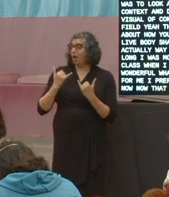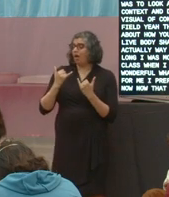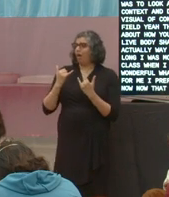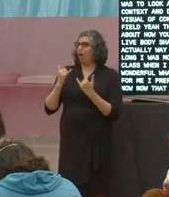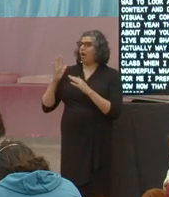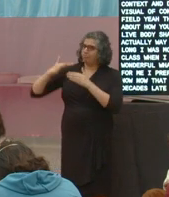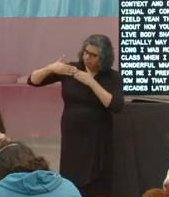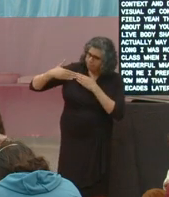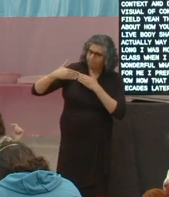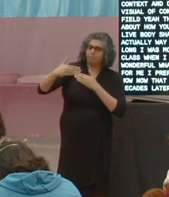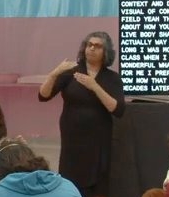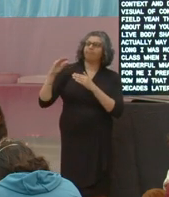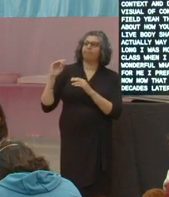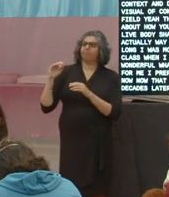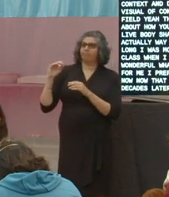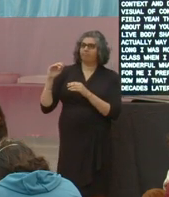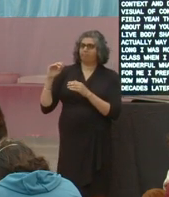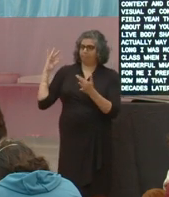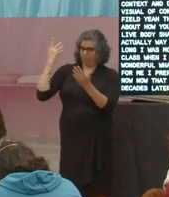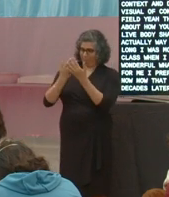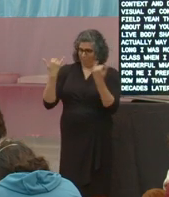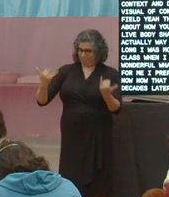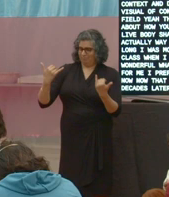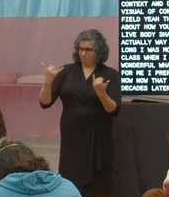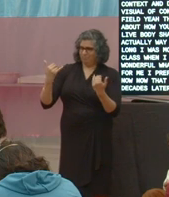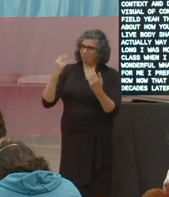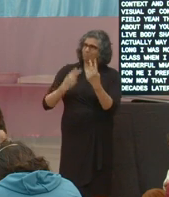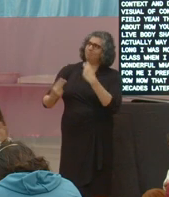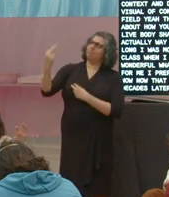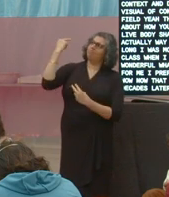captivated by, you know, the room full of moving bodies, and